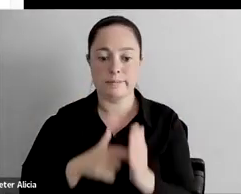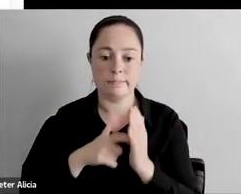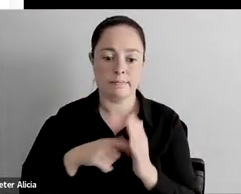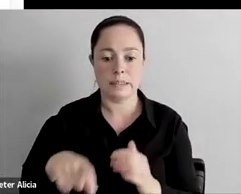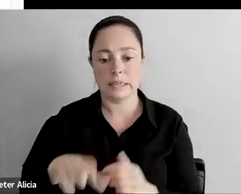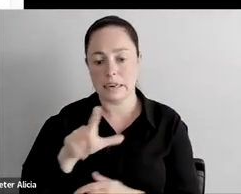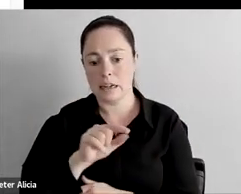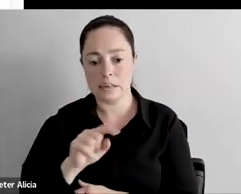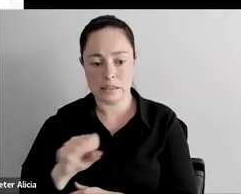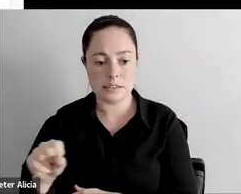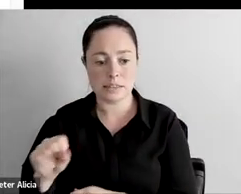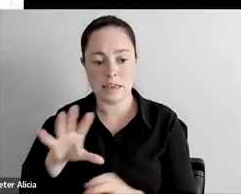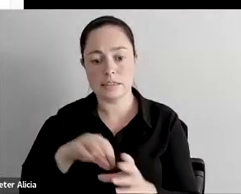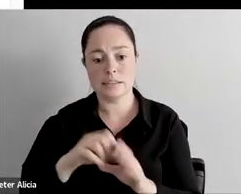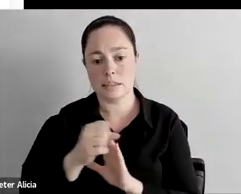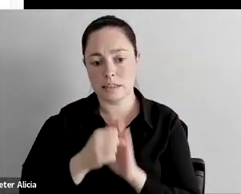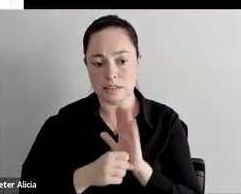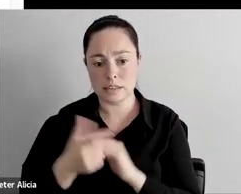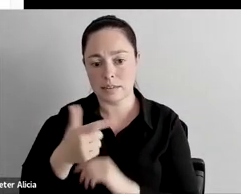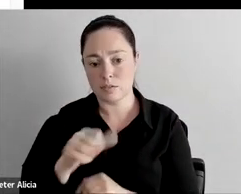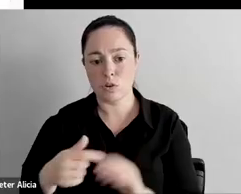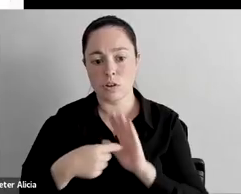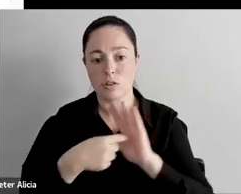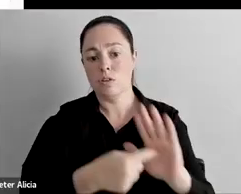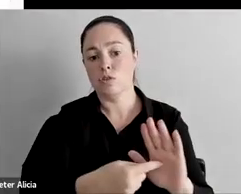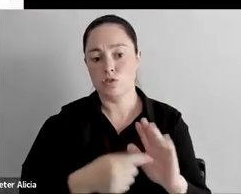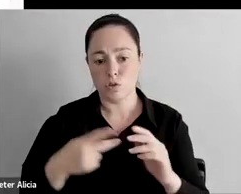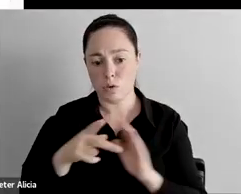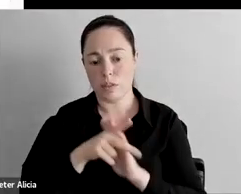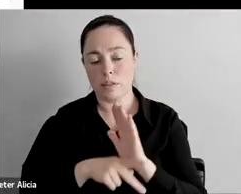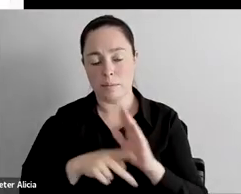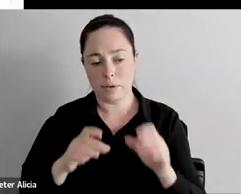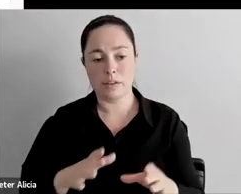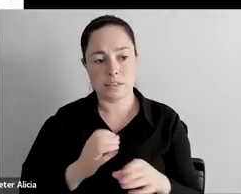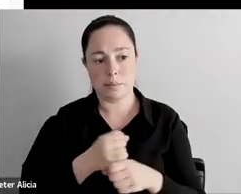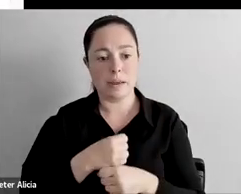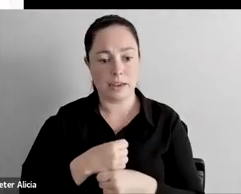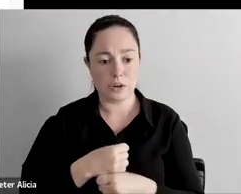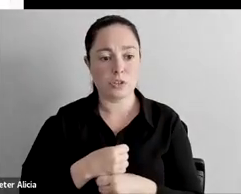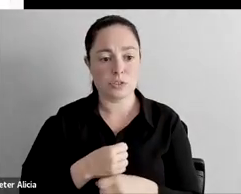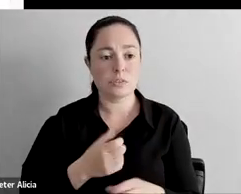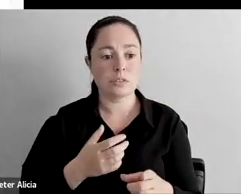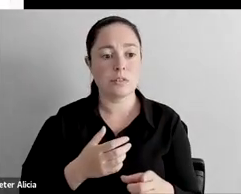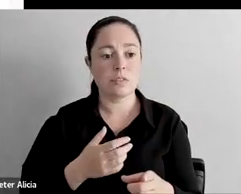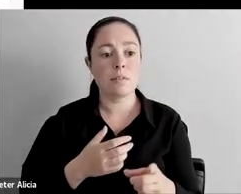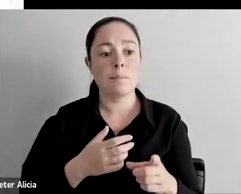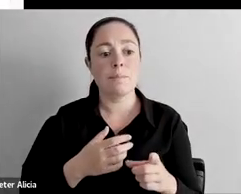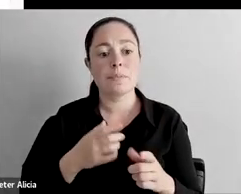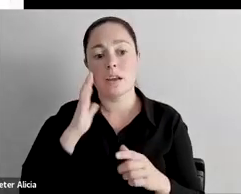provide this to policy makers, and so in this case we would select under the state select drop